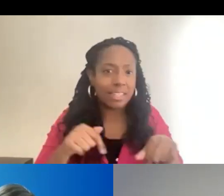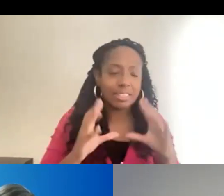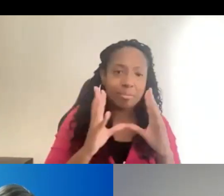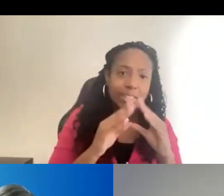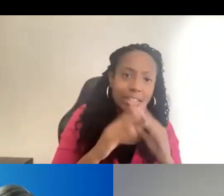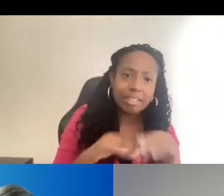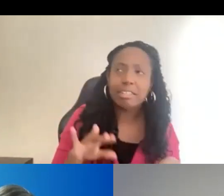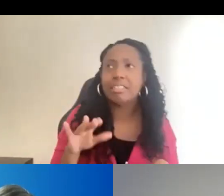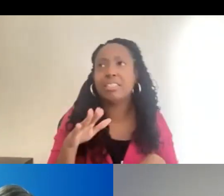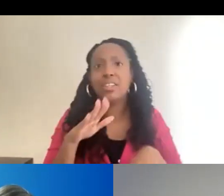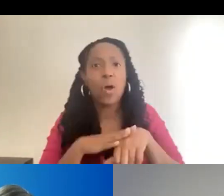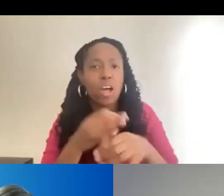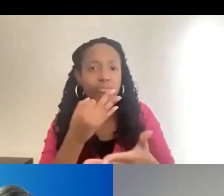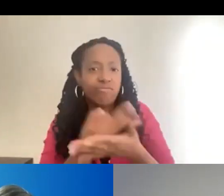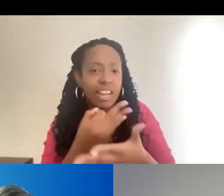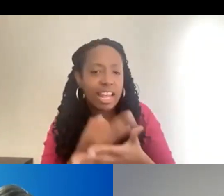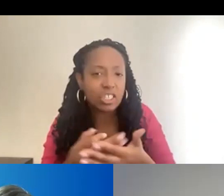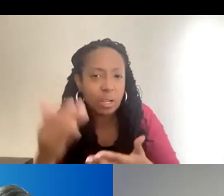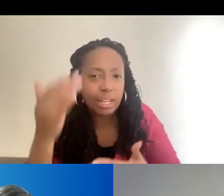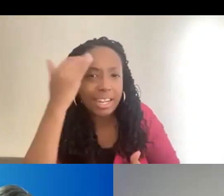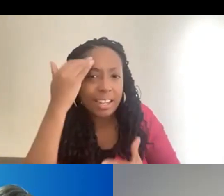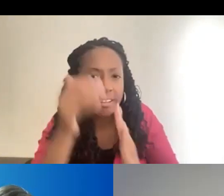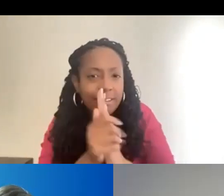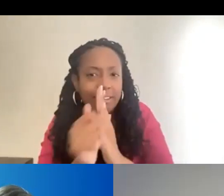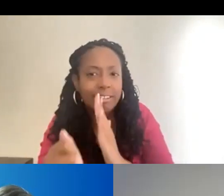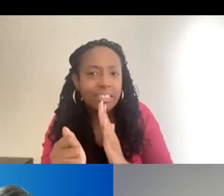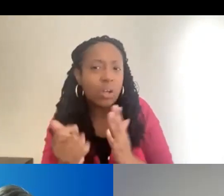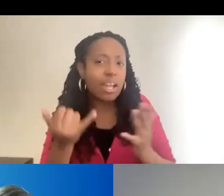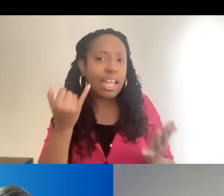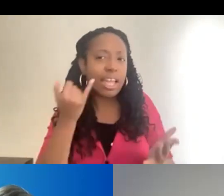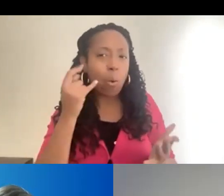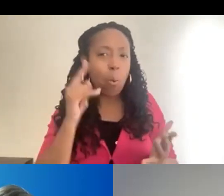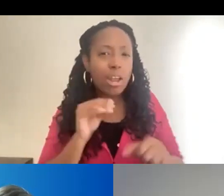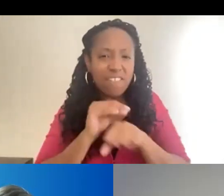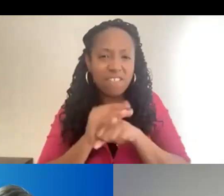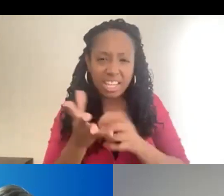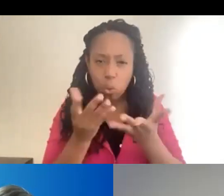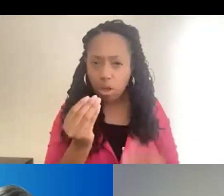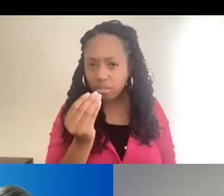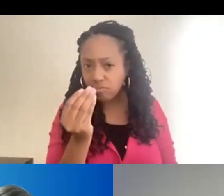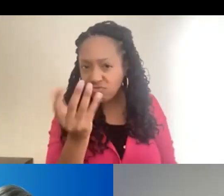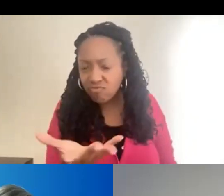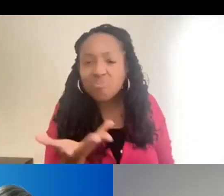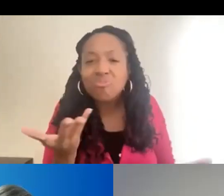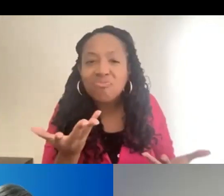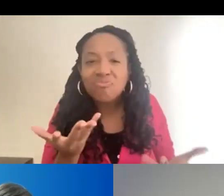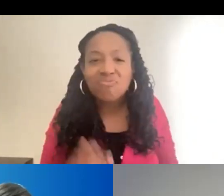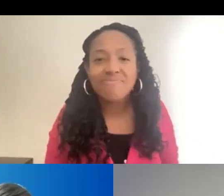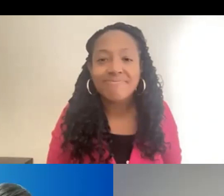and and what's one piece of advice you would give somebody looking to start planning for the future